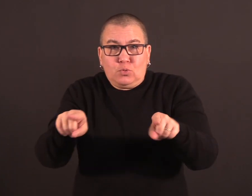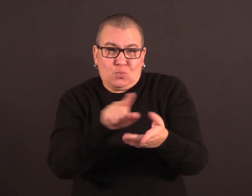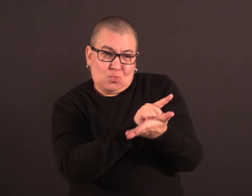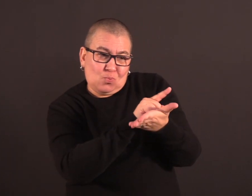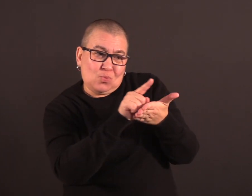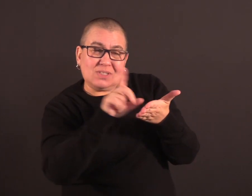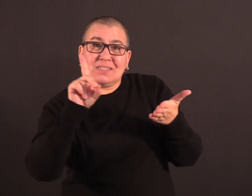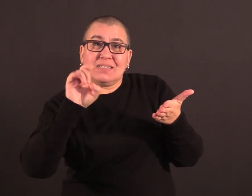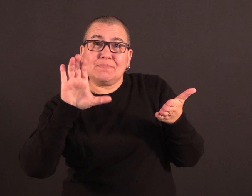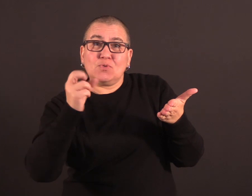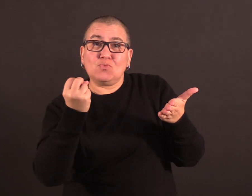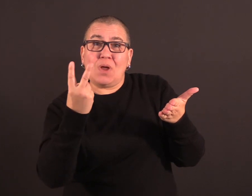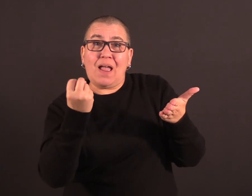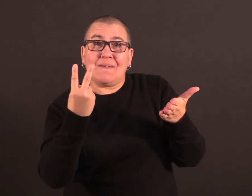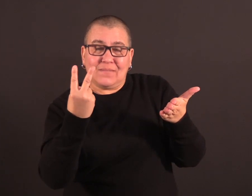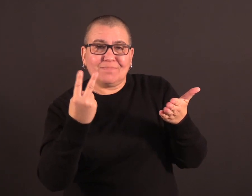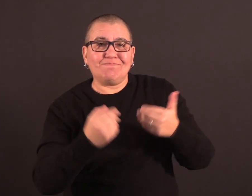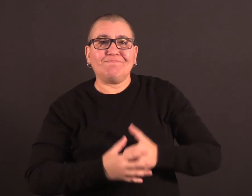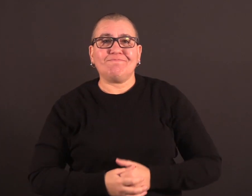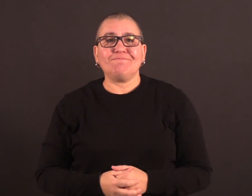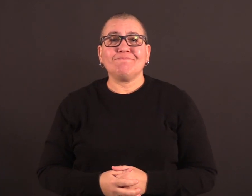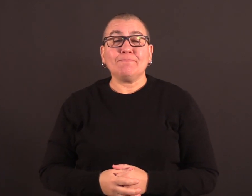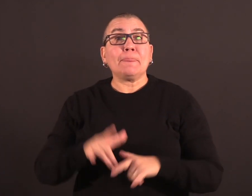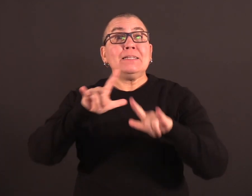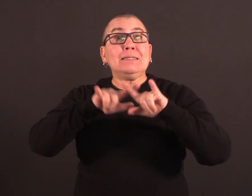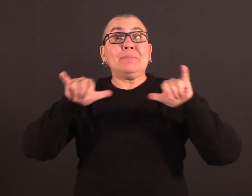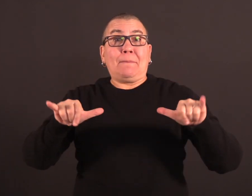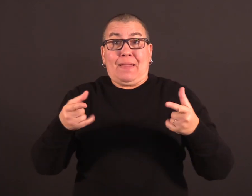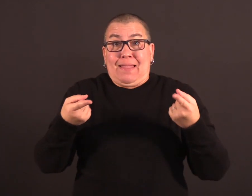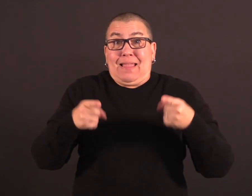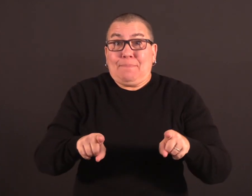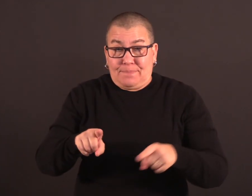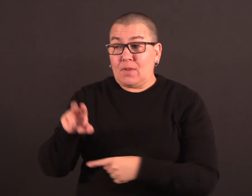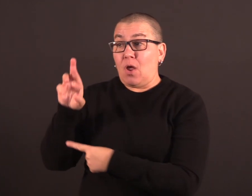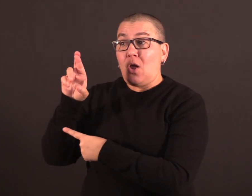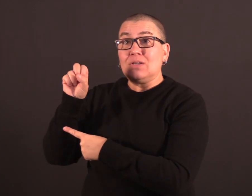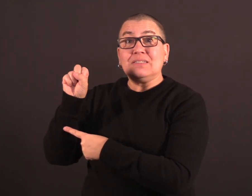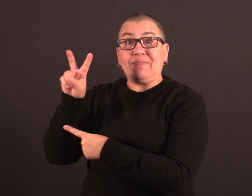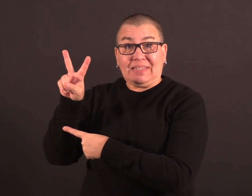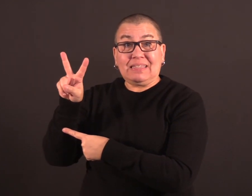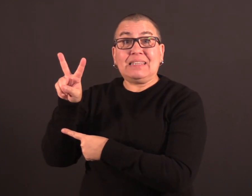available in the entire state on December 12, according to the most recent data available